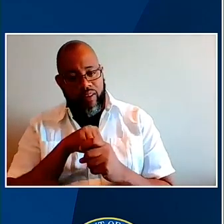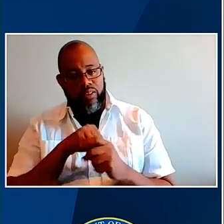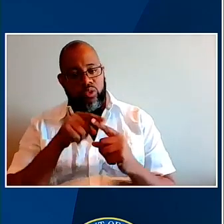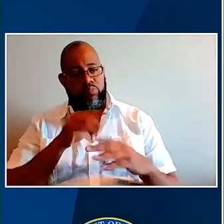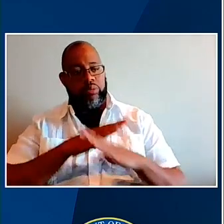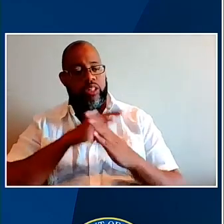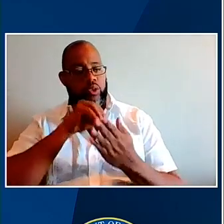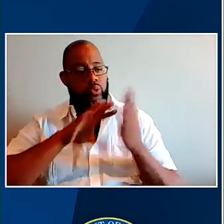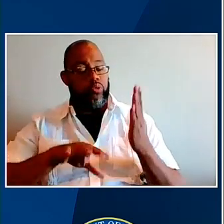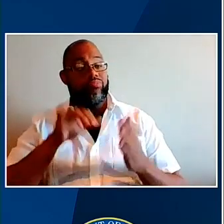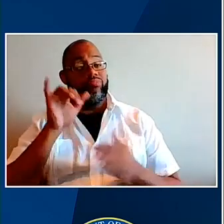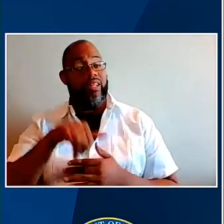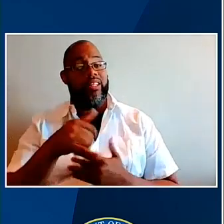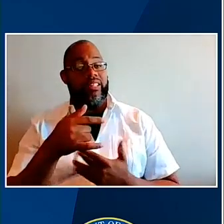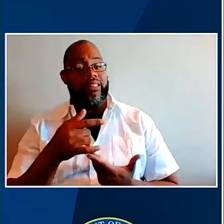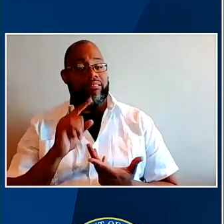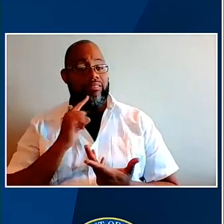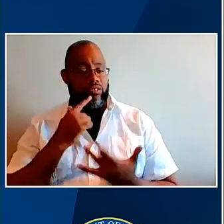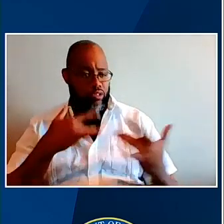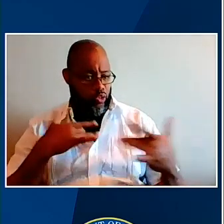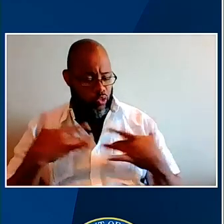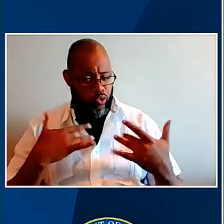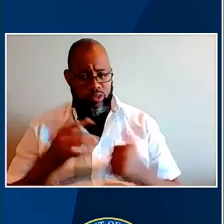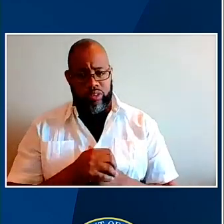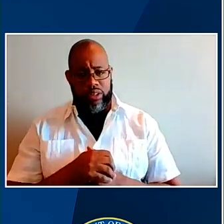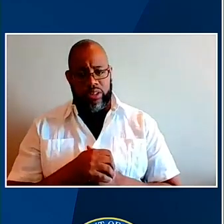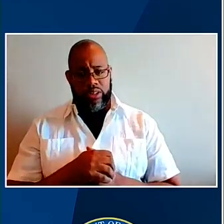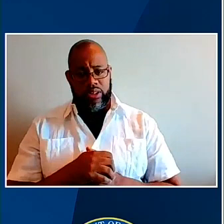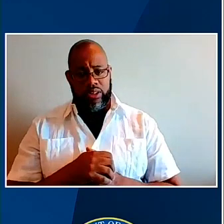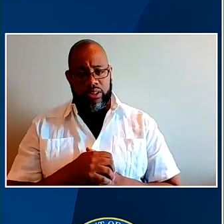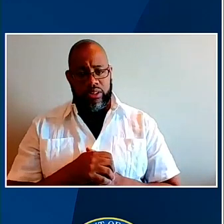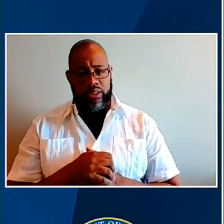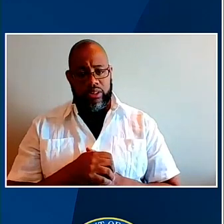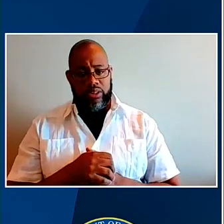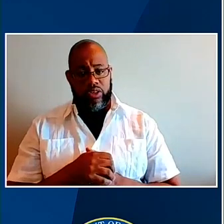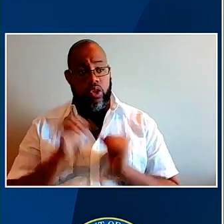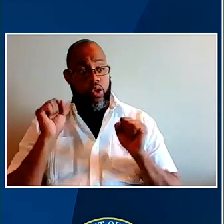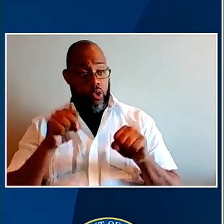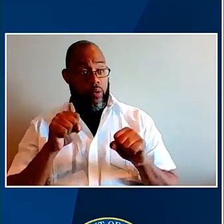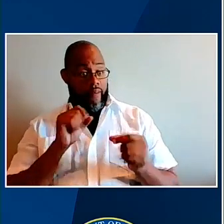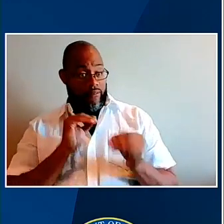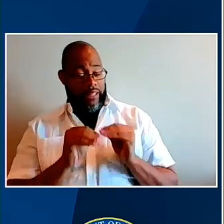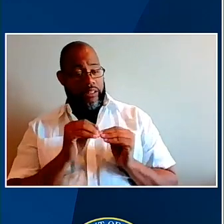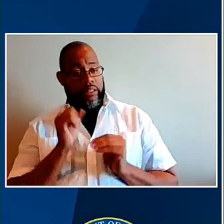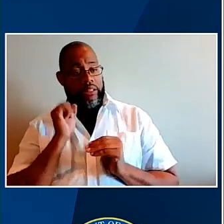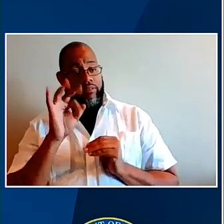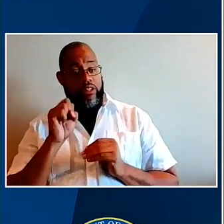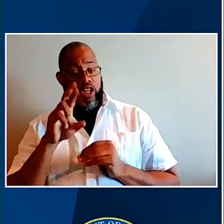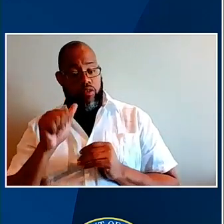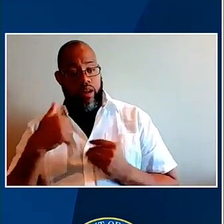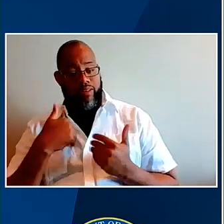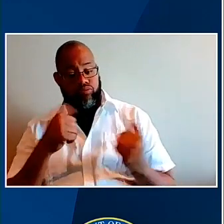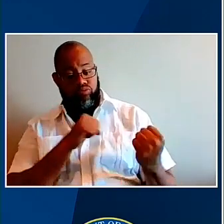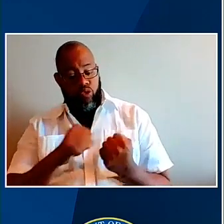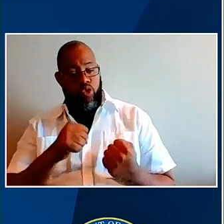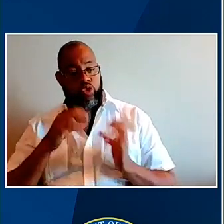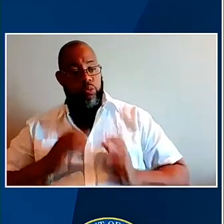And that is a serious concern that, you know, it could it could be fixed if SARA had stronger consumer protections. And I believe that when the states